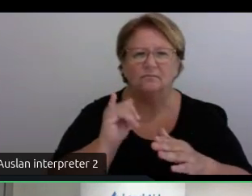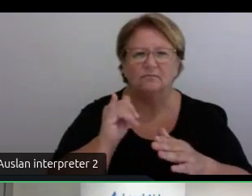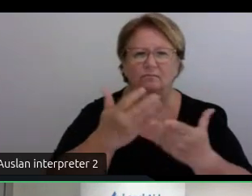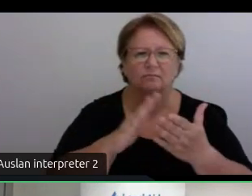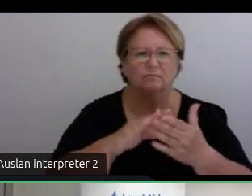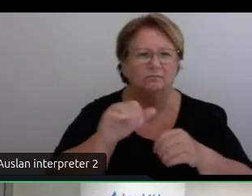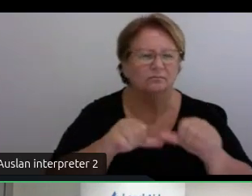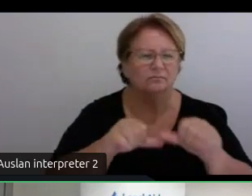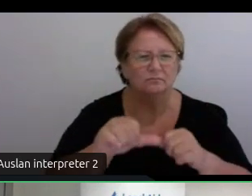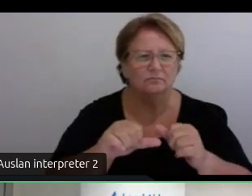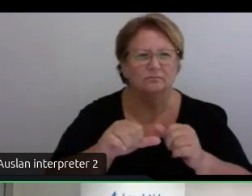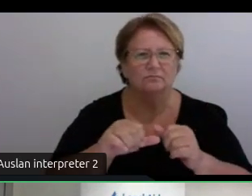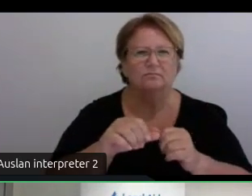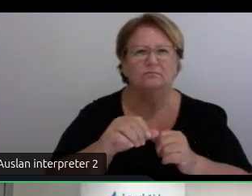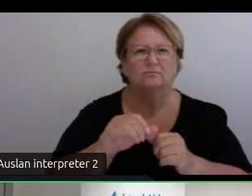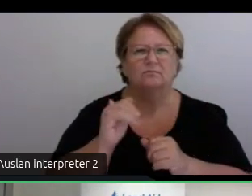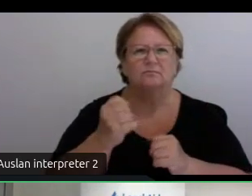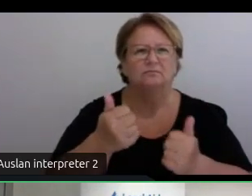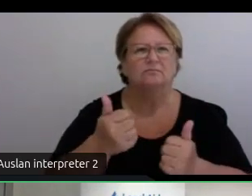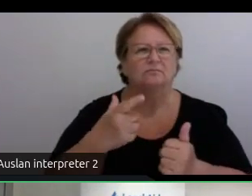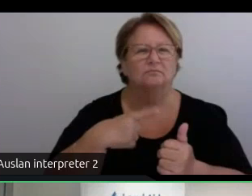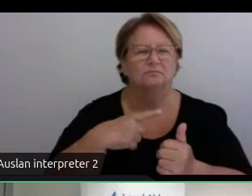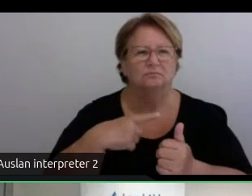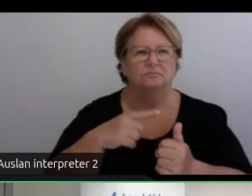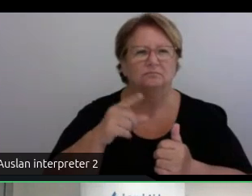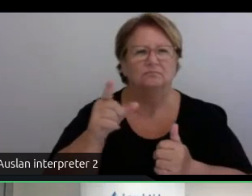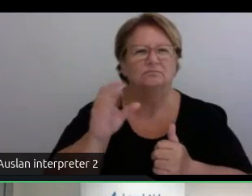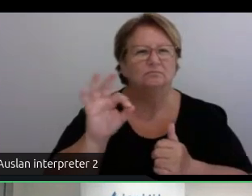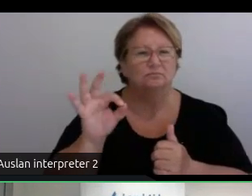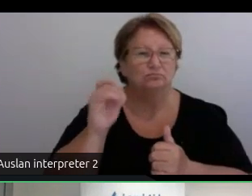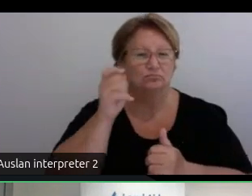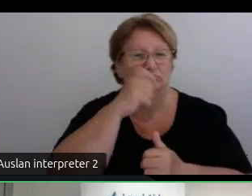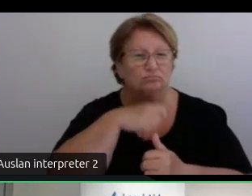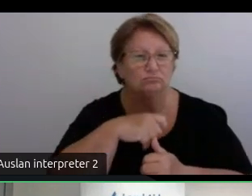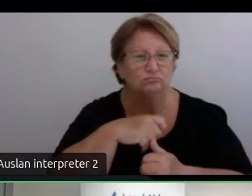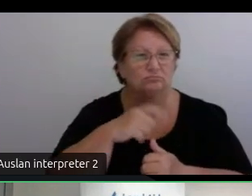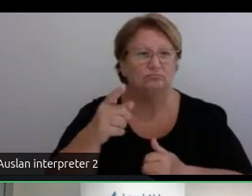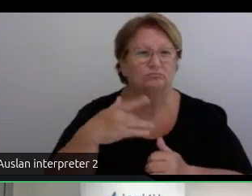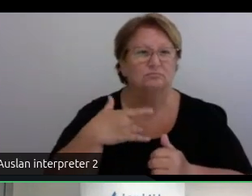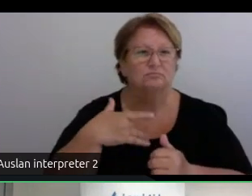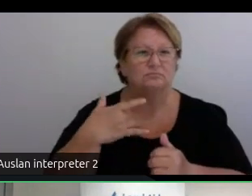whole process. And there's probably a very good reason for that. She's not stupid. She was living